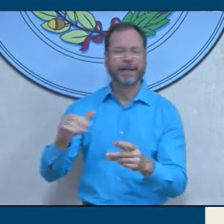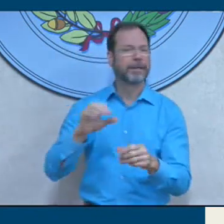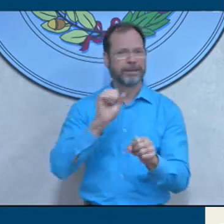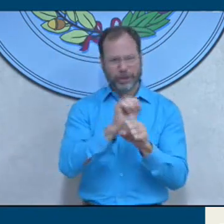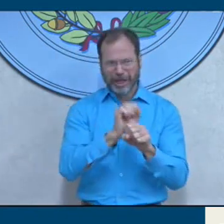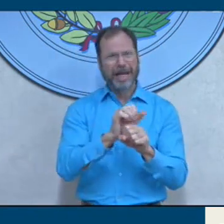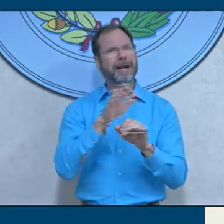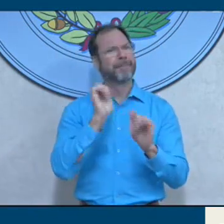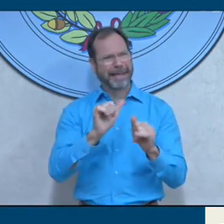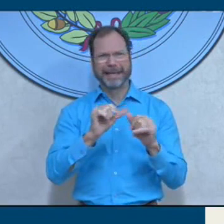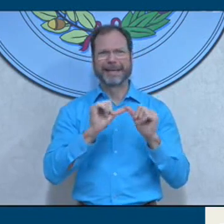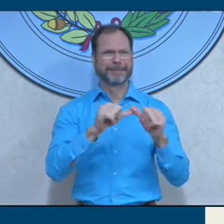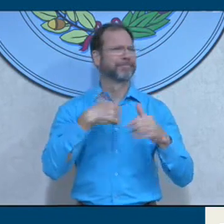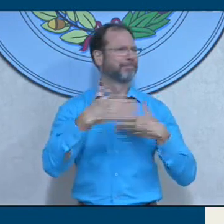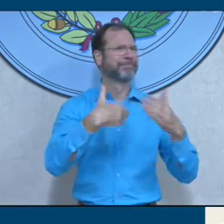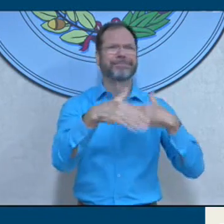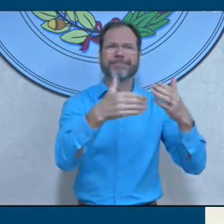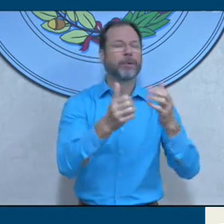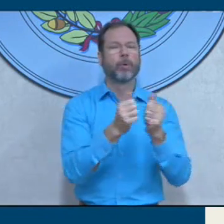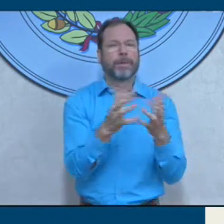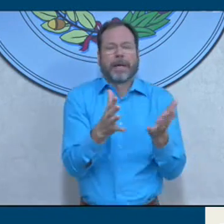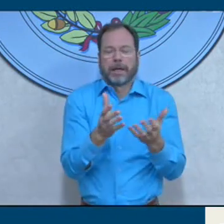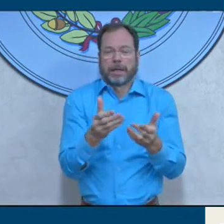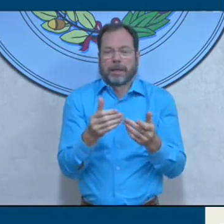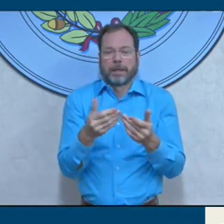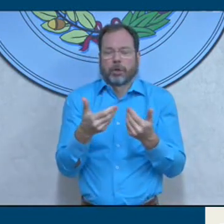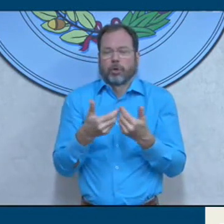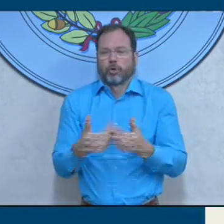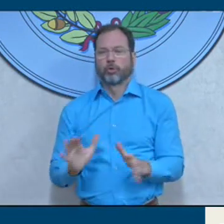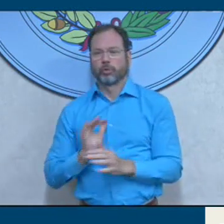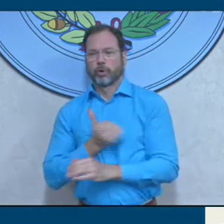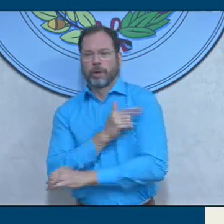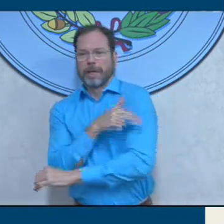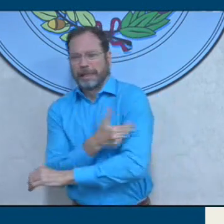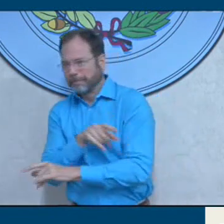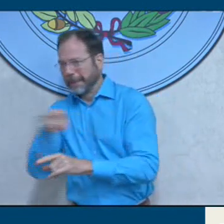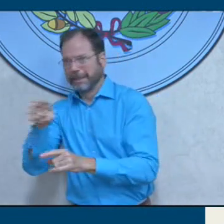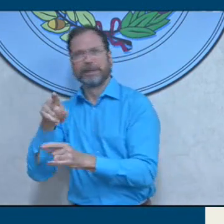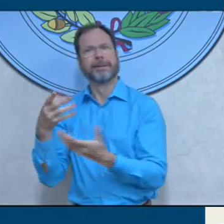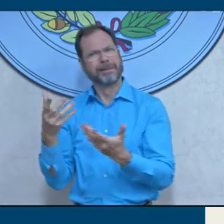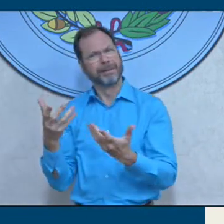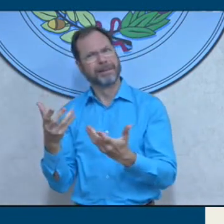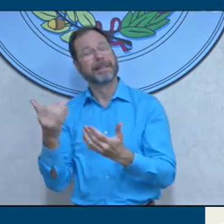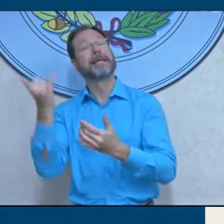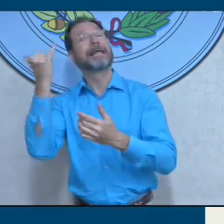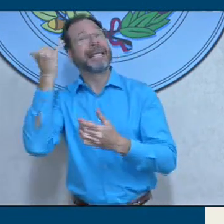THE STRATEGIES IN PLACE WHERE WE CAN ACHIEVE BOTH OF THOSE HYMNS. JOBS CAN BE MAINTAINED